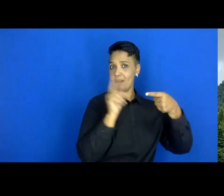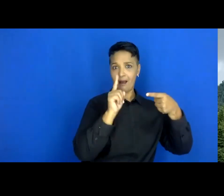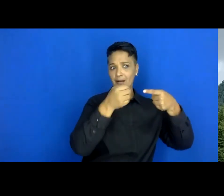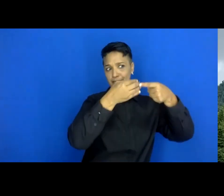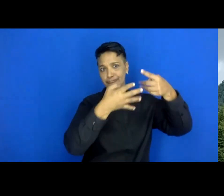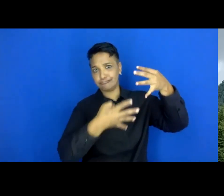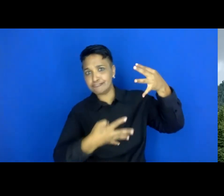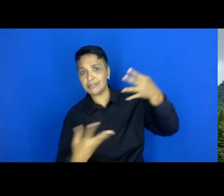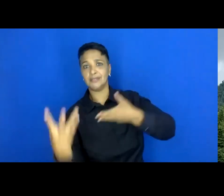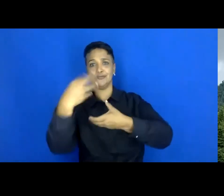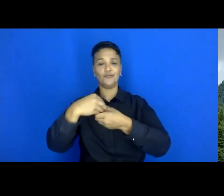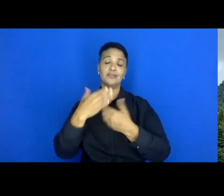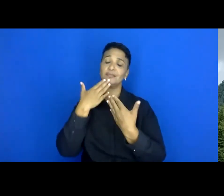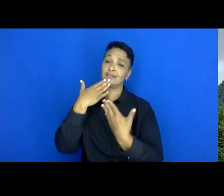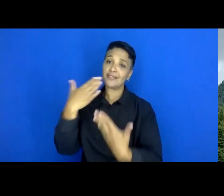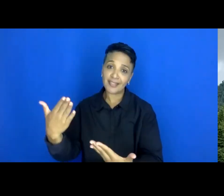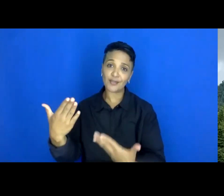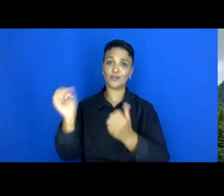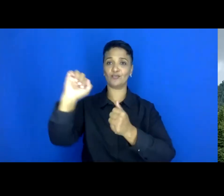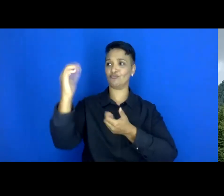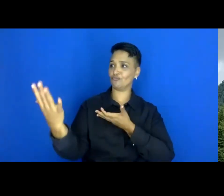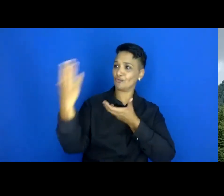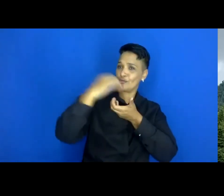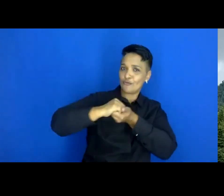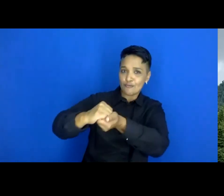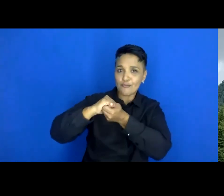thank you again for this commitment and we really look forward to continue to work with our